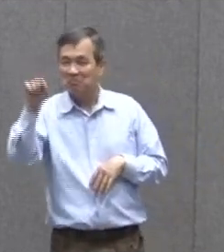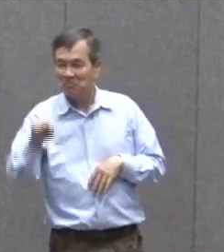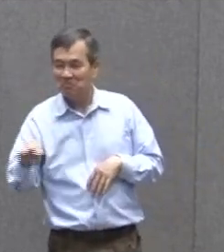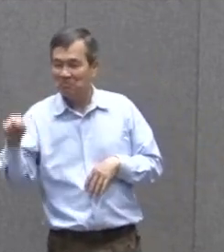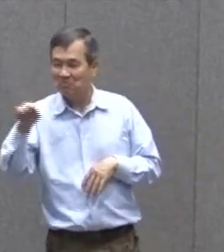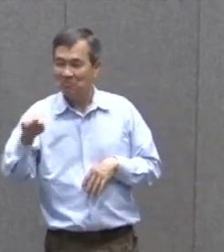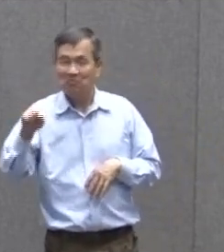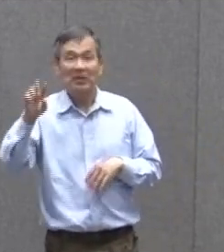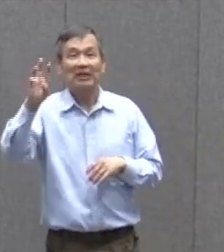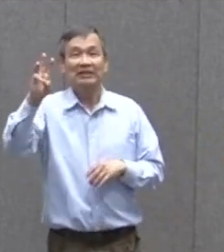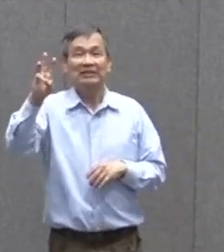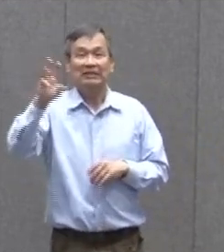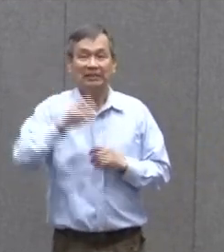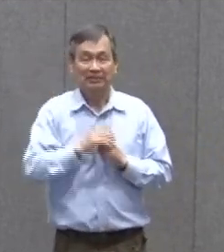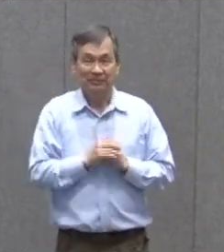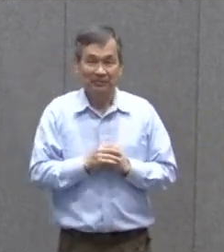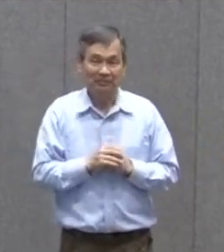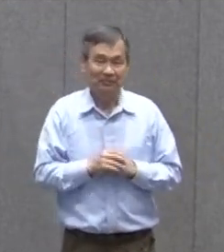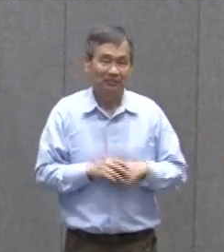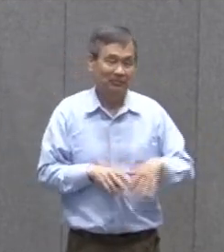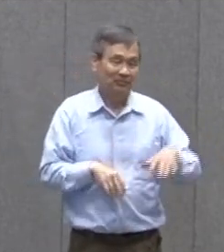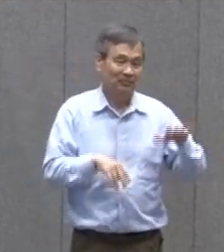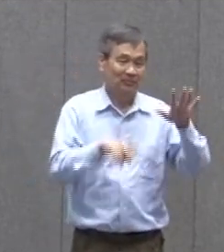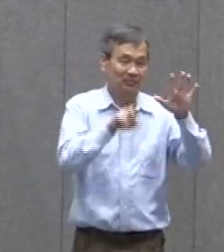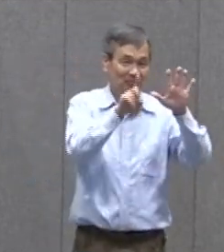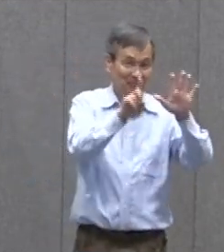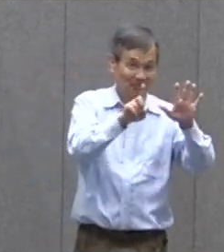I have my numeral and my tally marks.